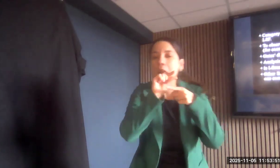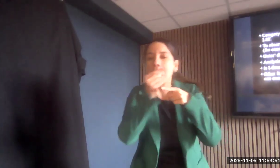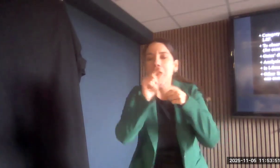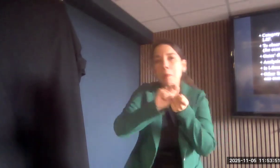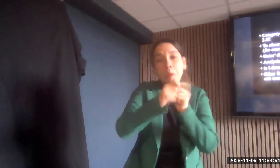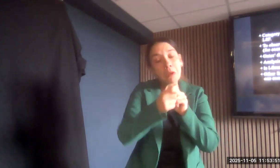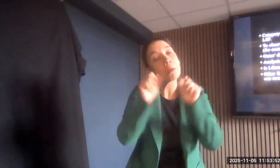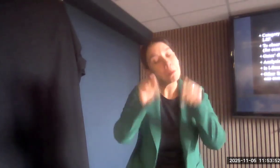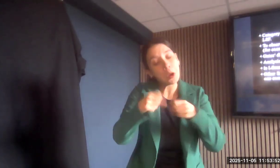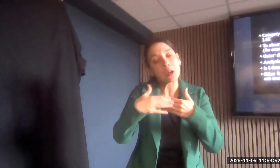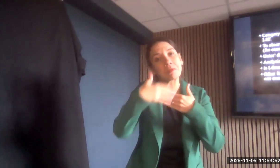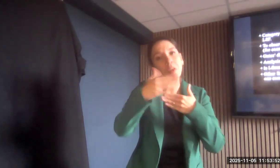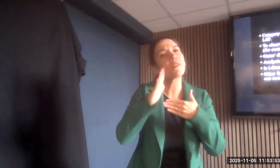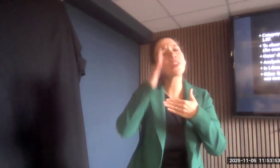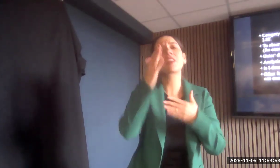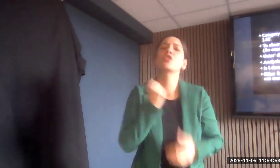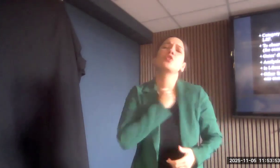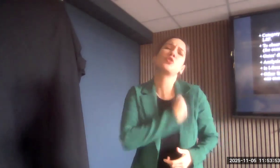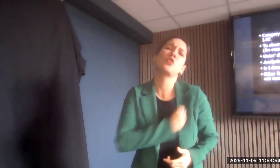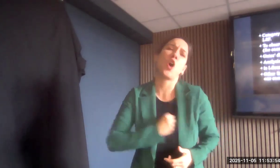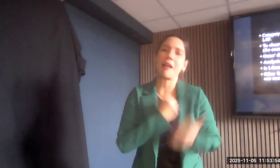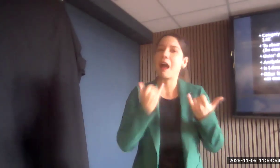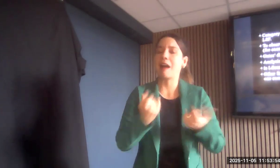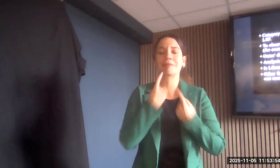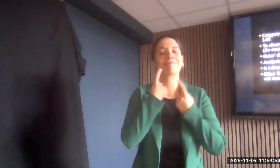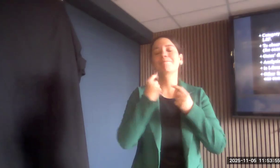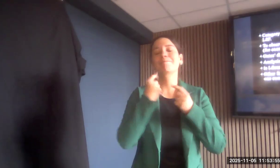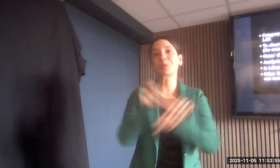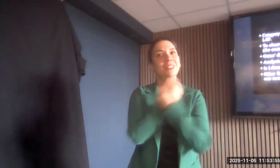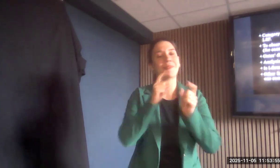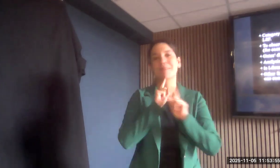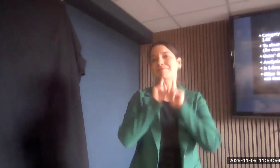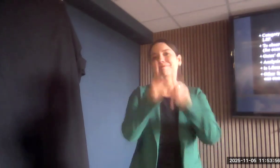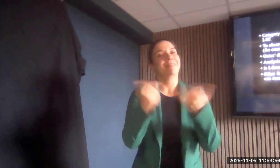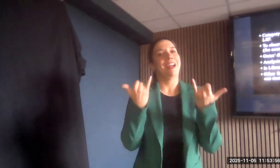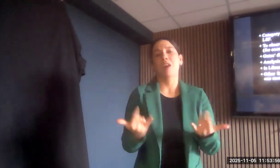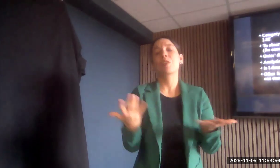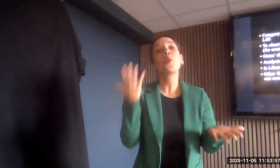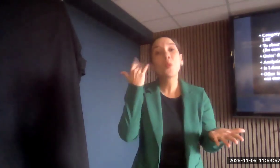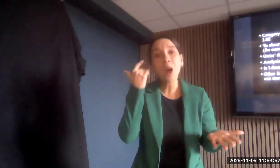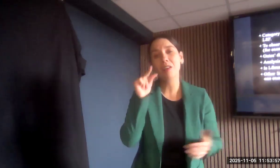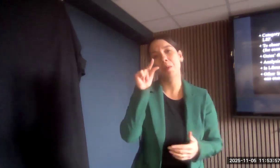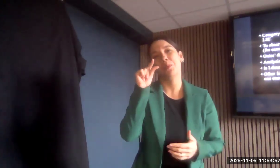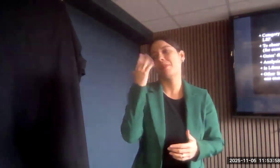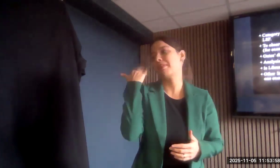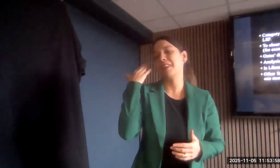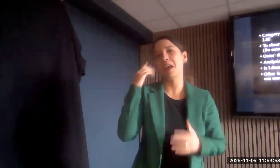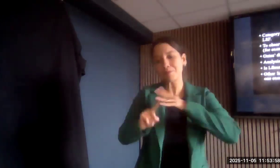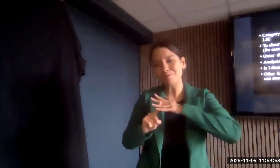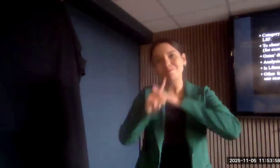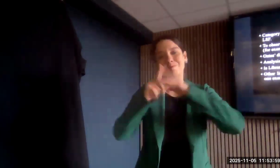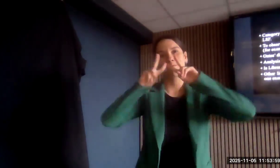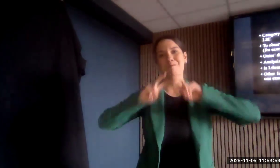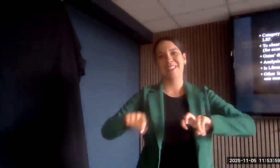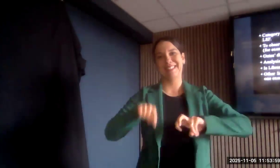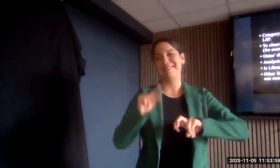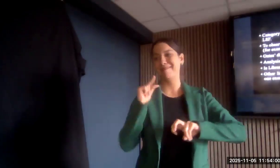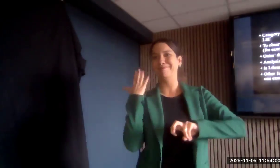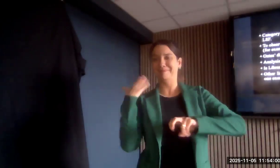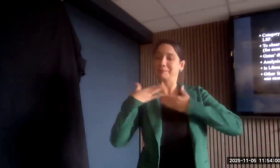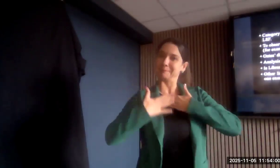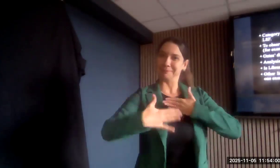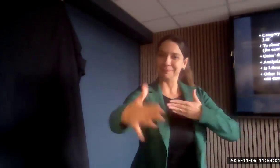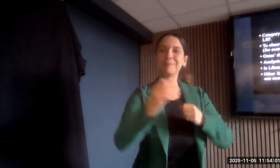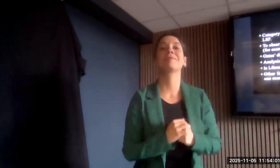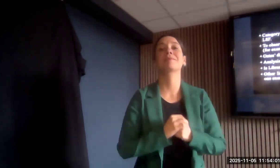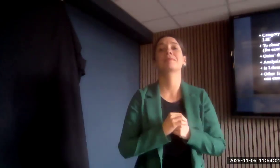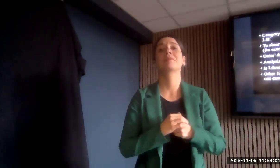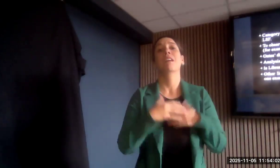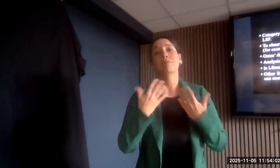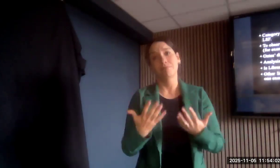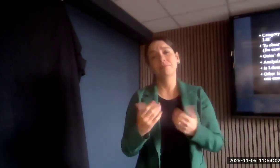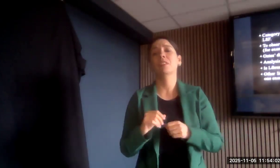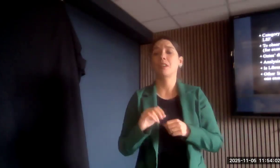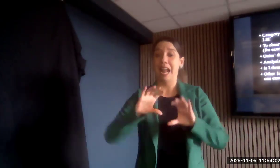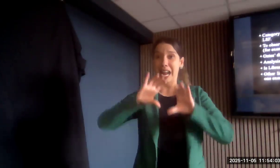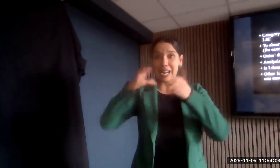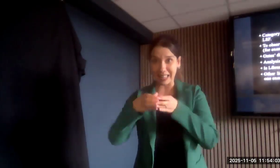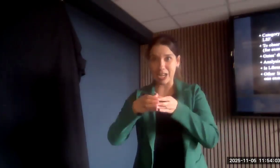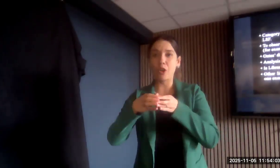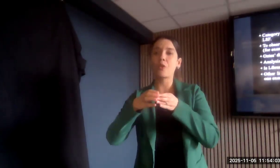ASL, we can say that there is some influence, but we can't say fully about the level of influence. We've just started to look into this, but in terms of the phonological change